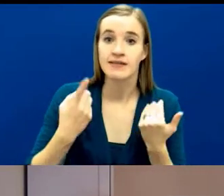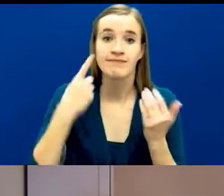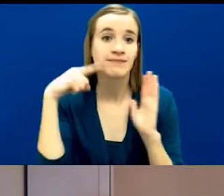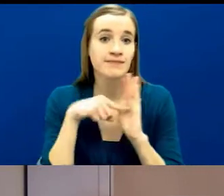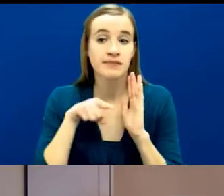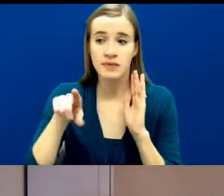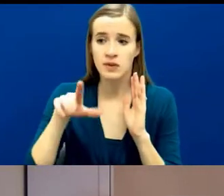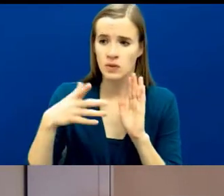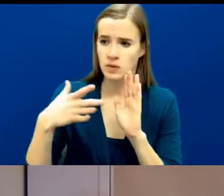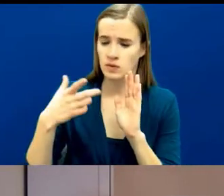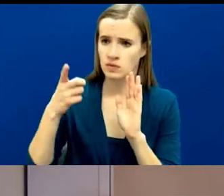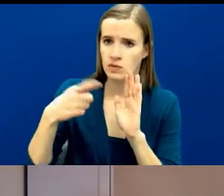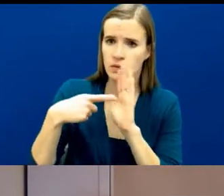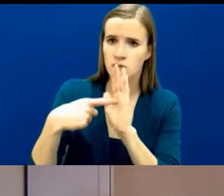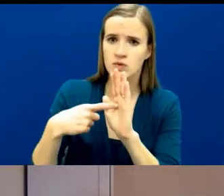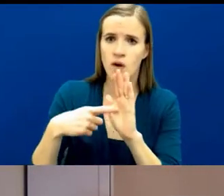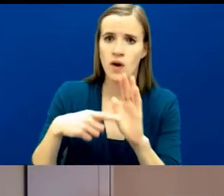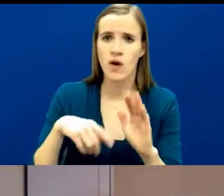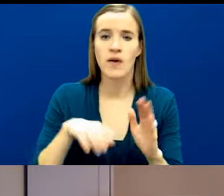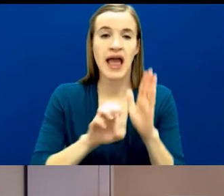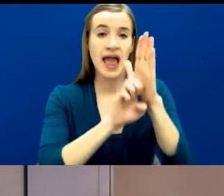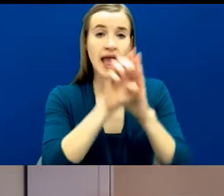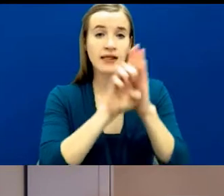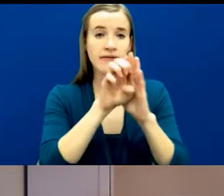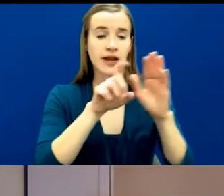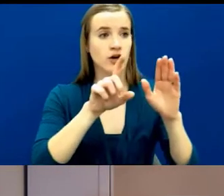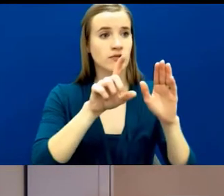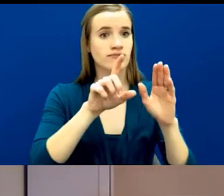has numbers and one with Braille on it. And she said, but it that's not really